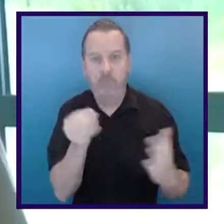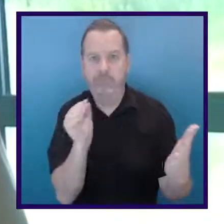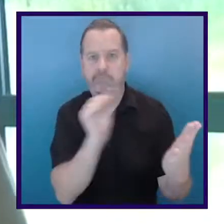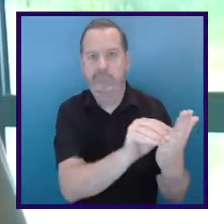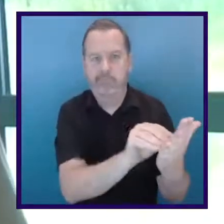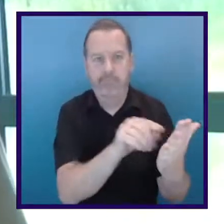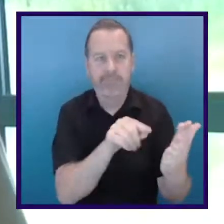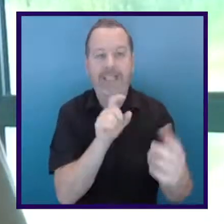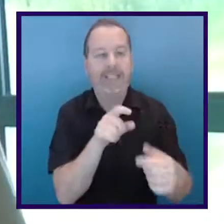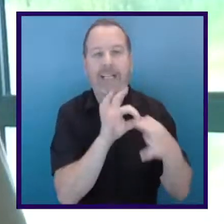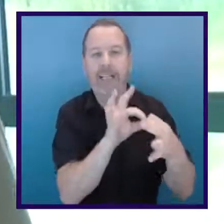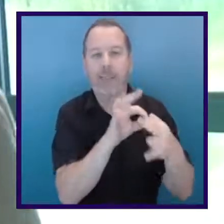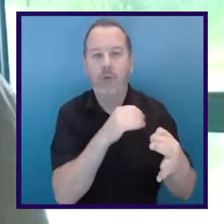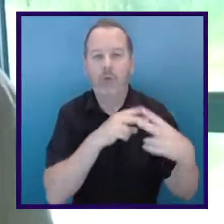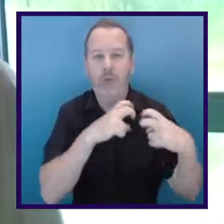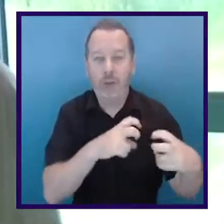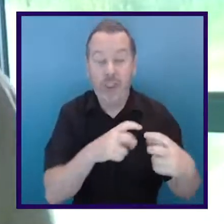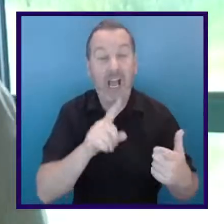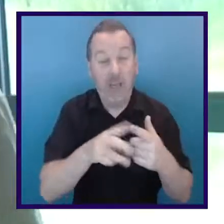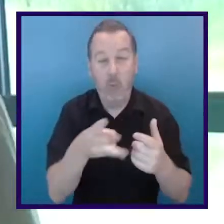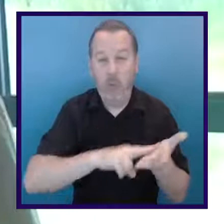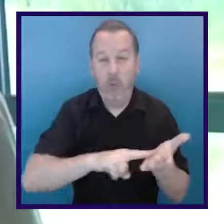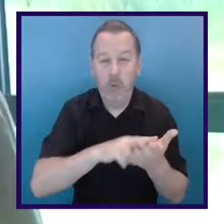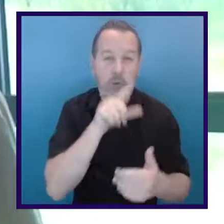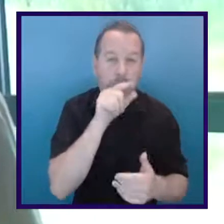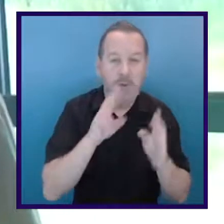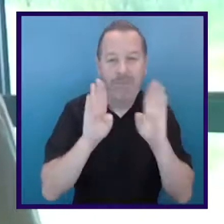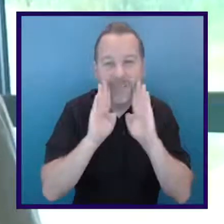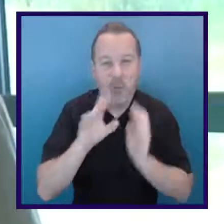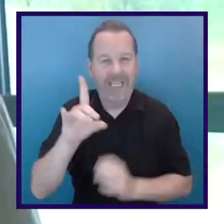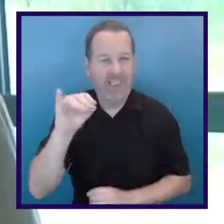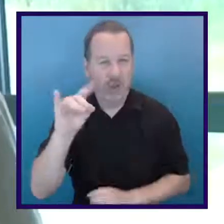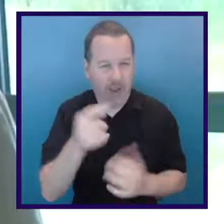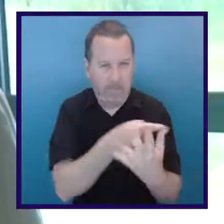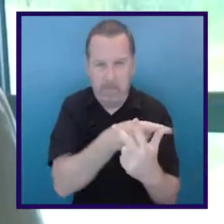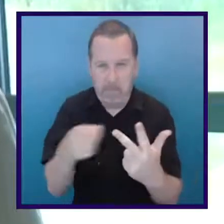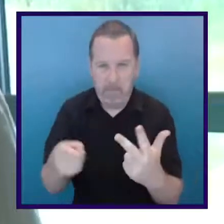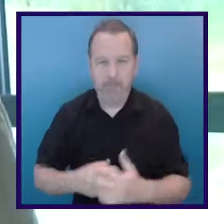Council’s, Instagram, Facebook, and website platforms.